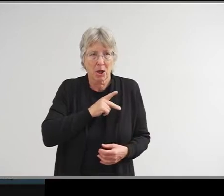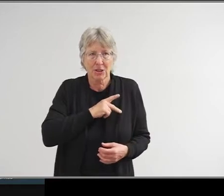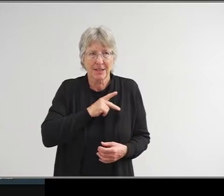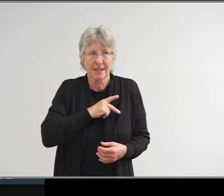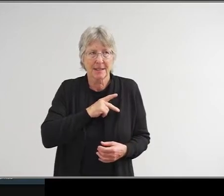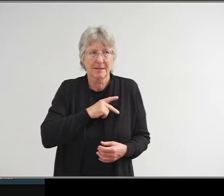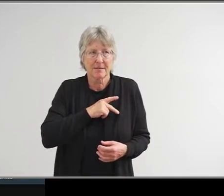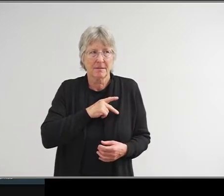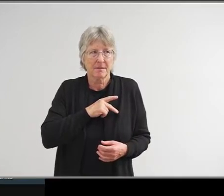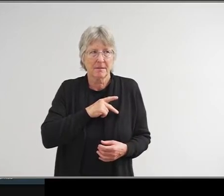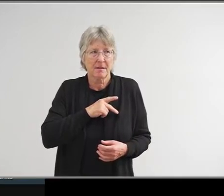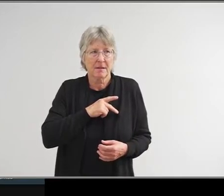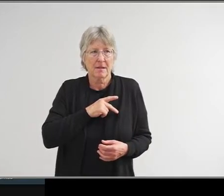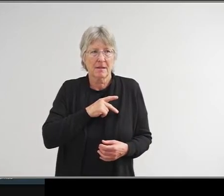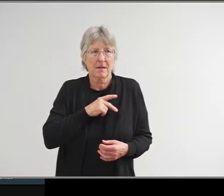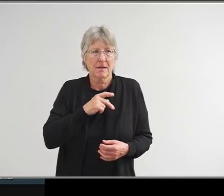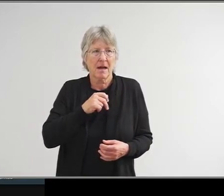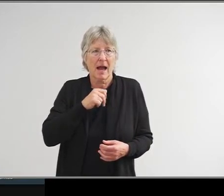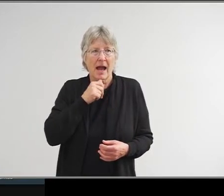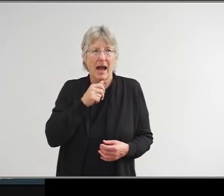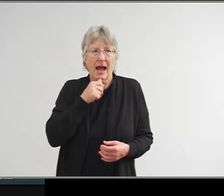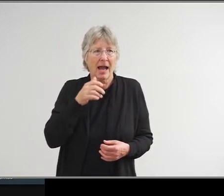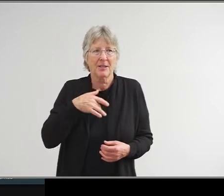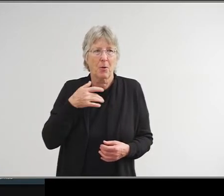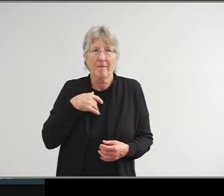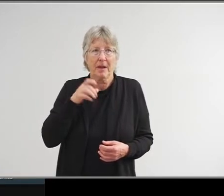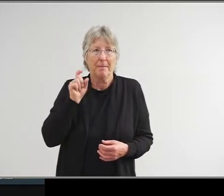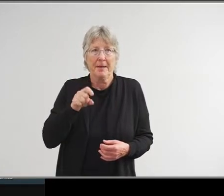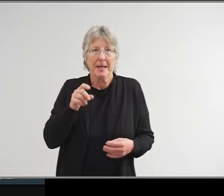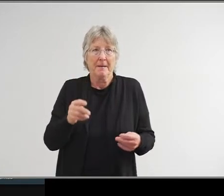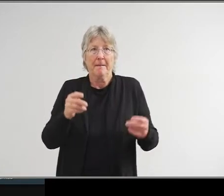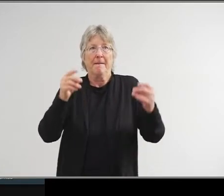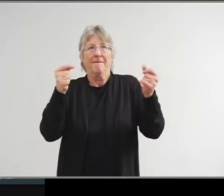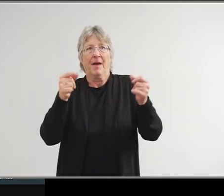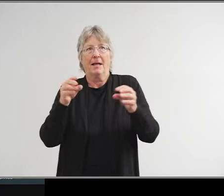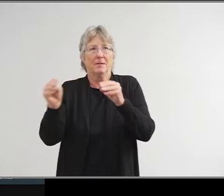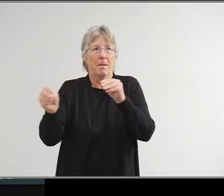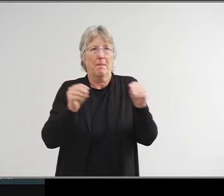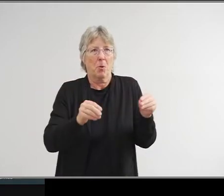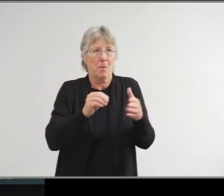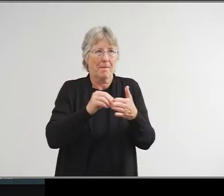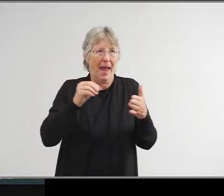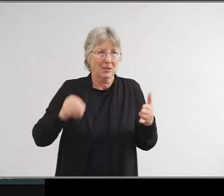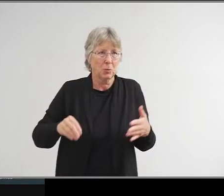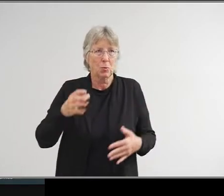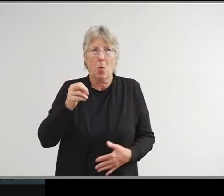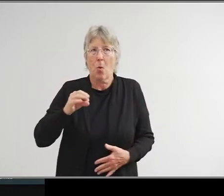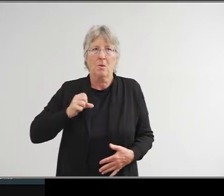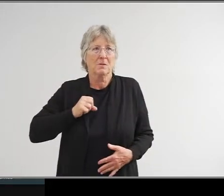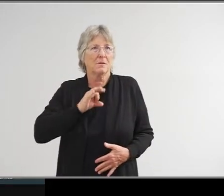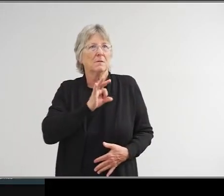in bringing back students or staff in-person until it's safe to do so.